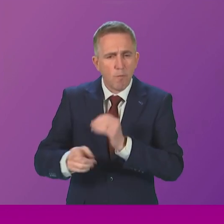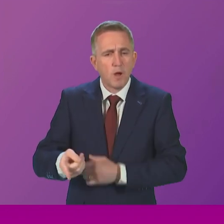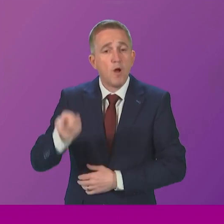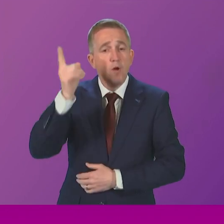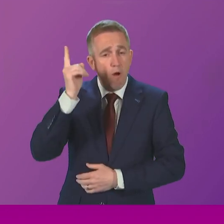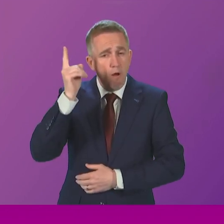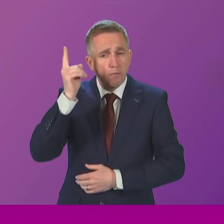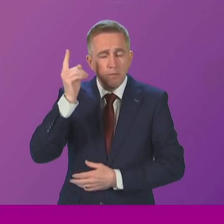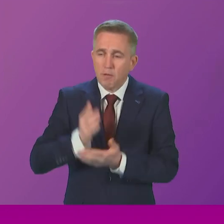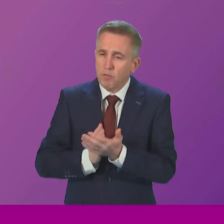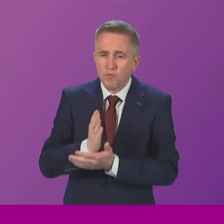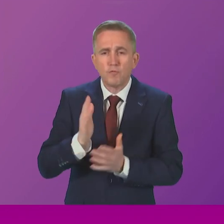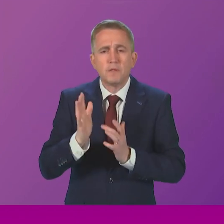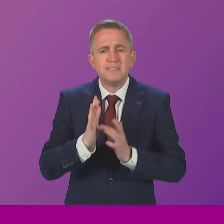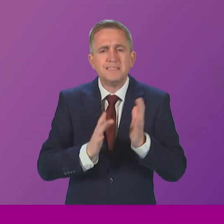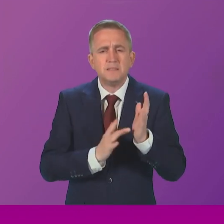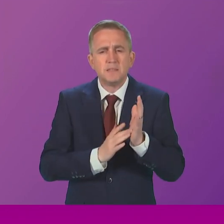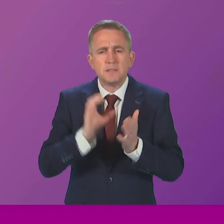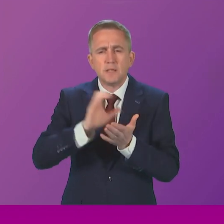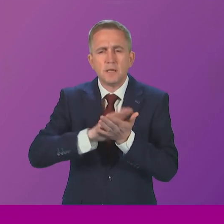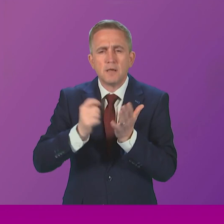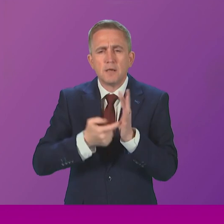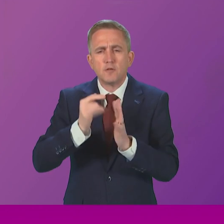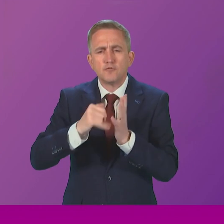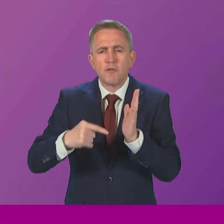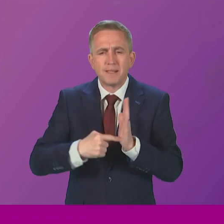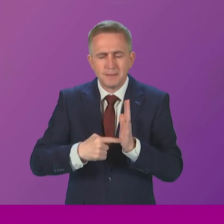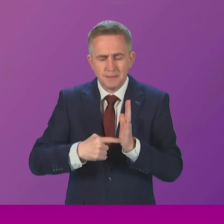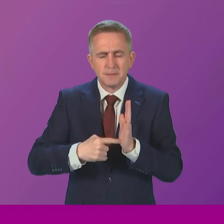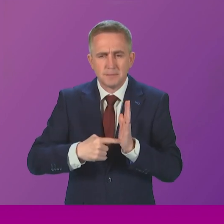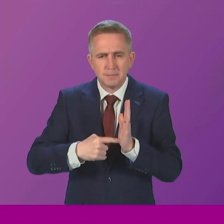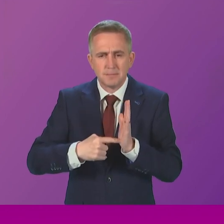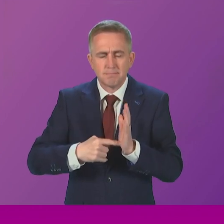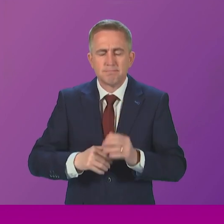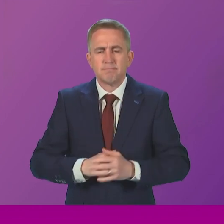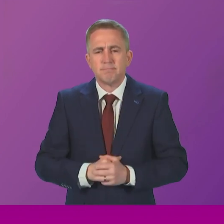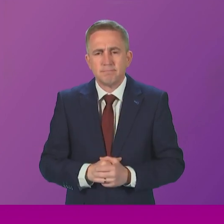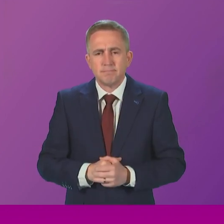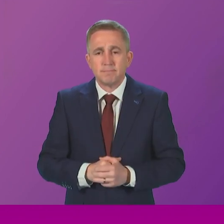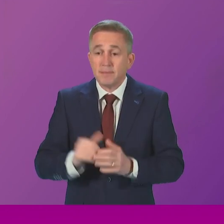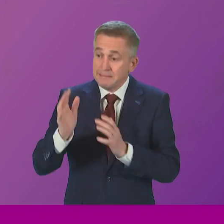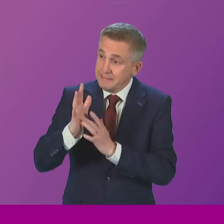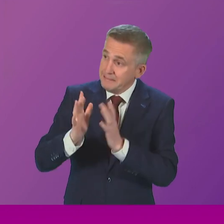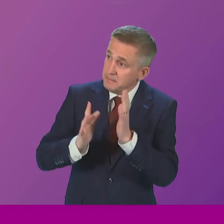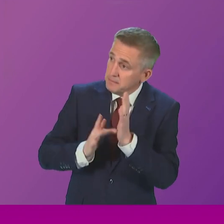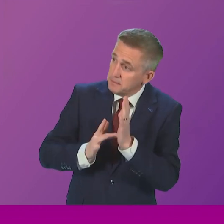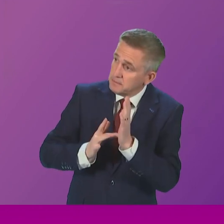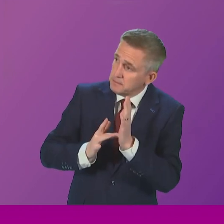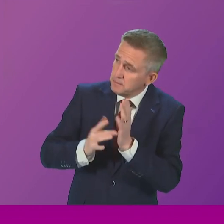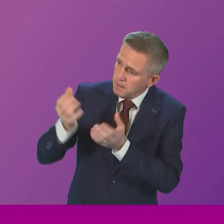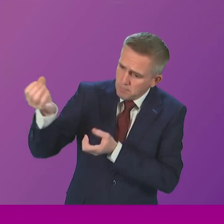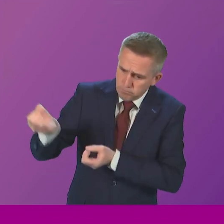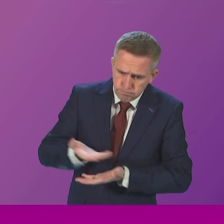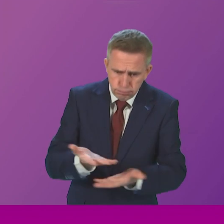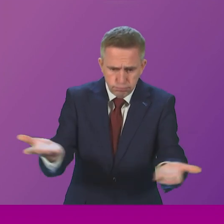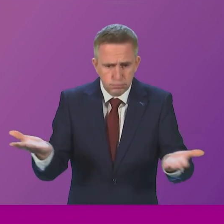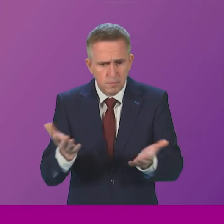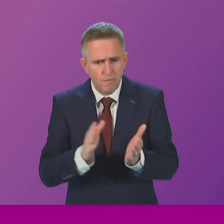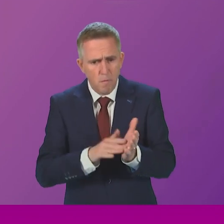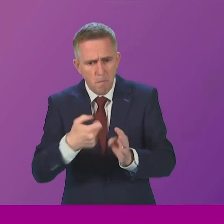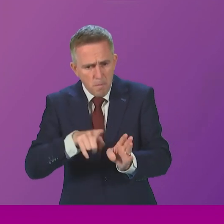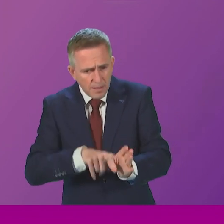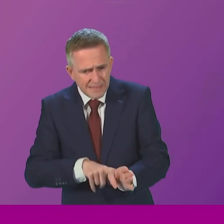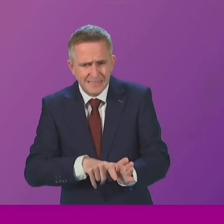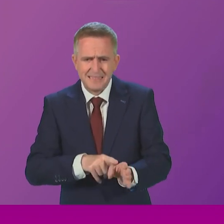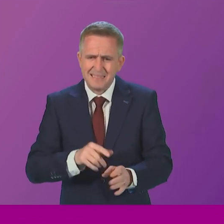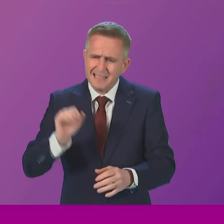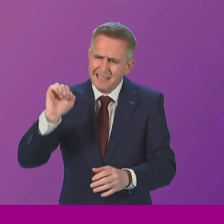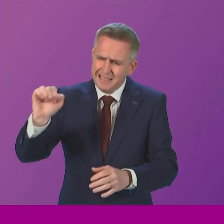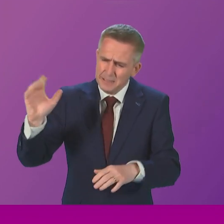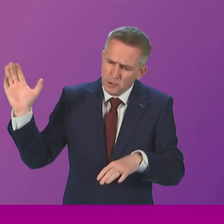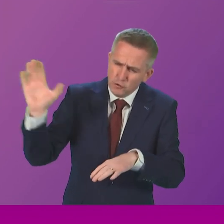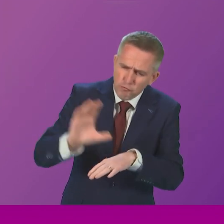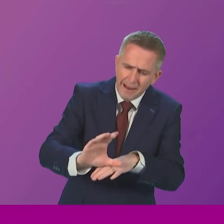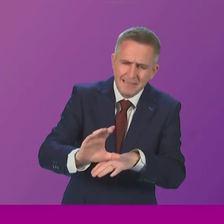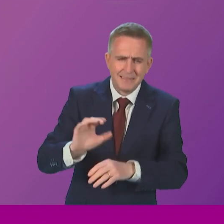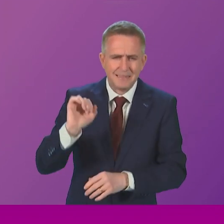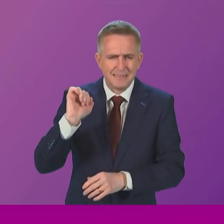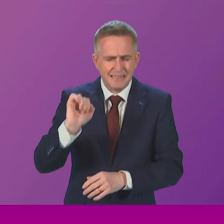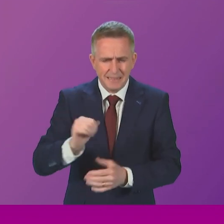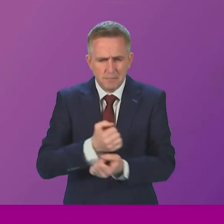Christ, yet Jesus expected that a gift of such magnificence, grace and magnitude that is so